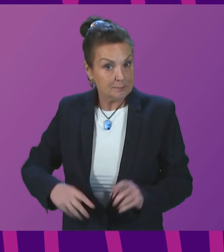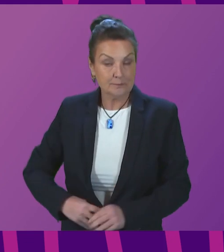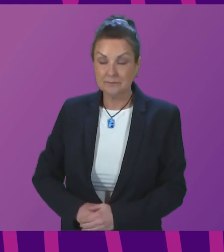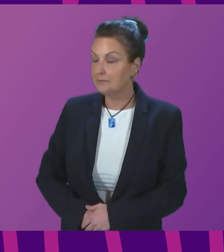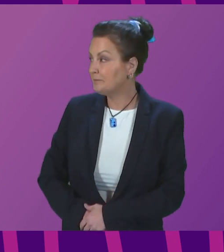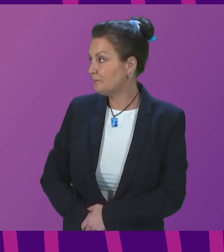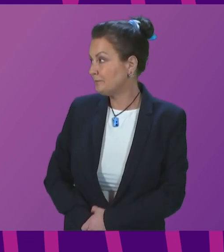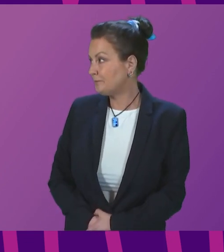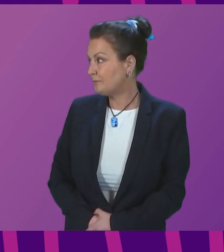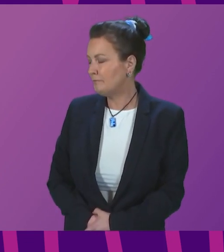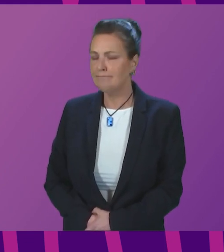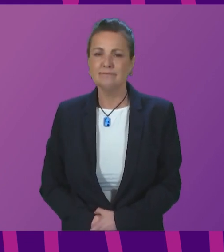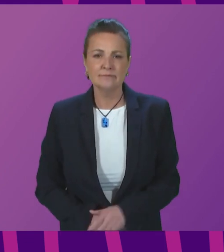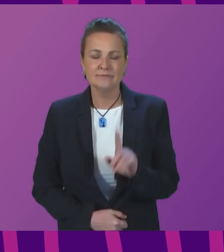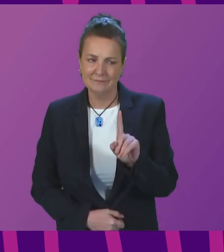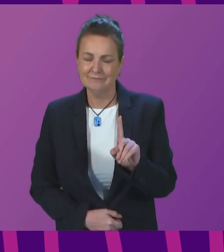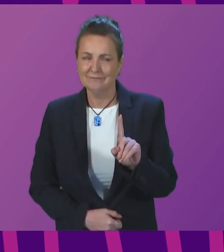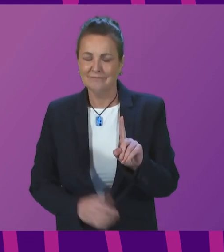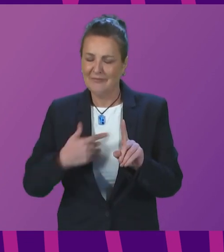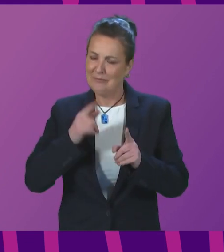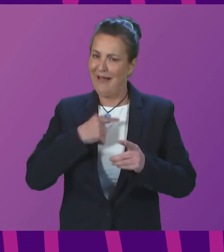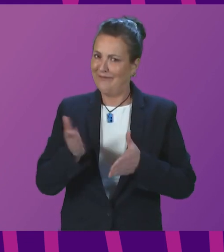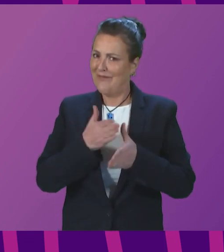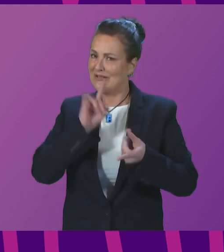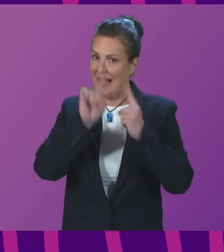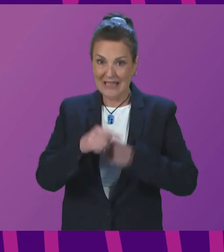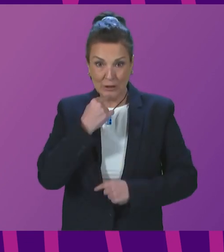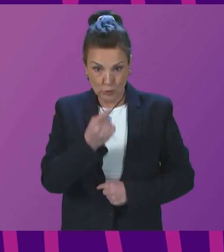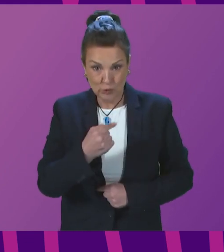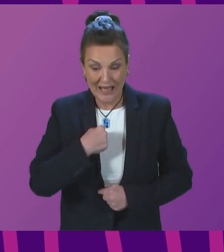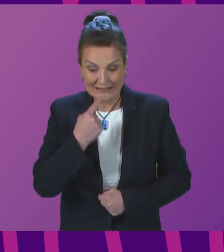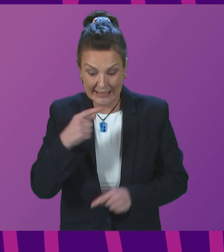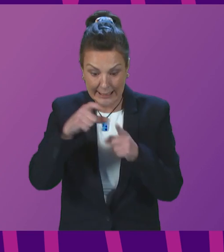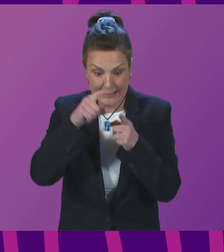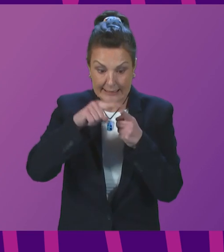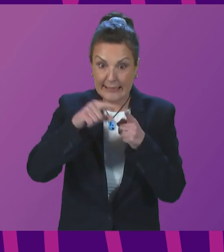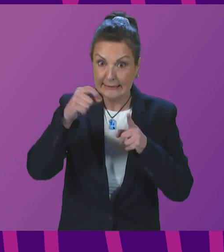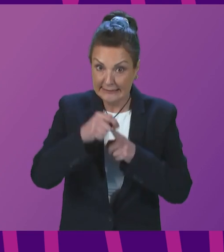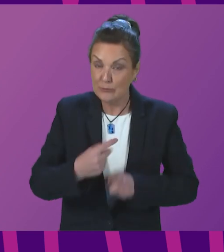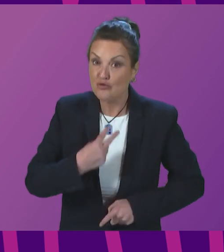In my initial answer, I expressed deep regret—I think that those were my actual words—about